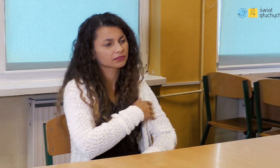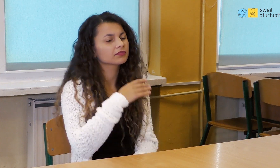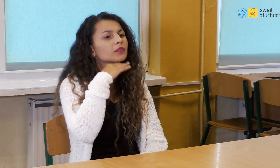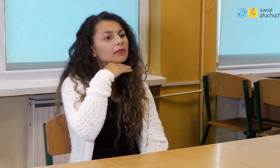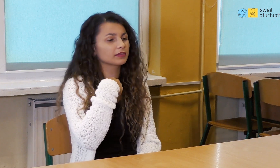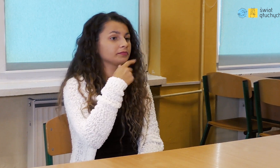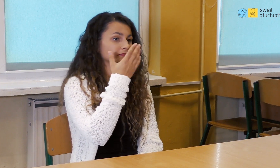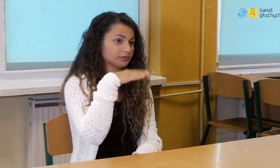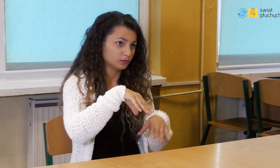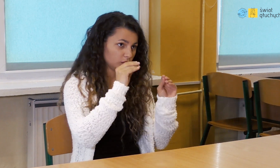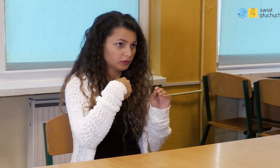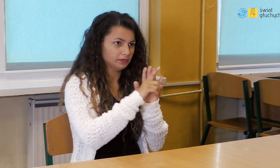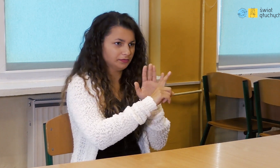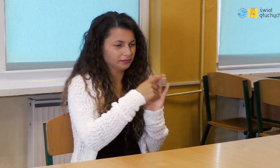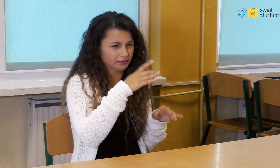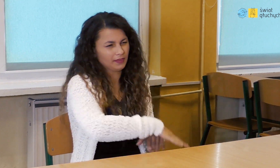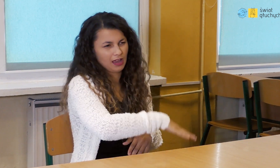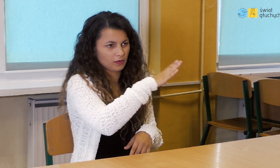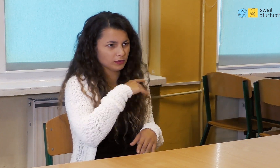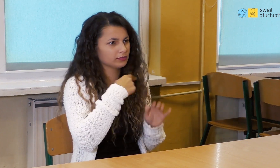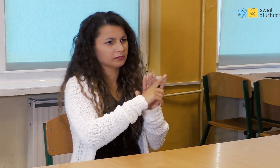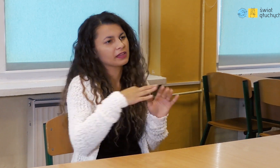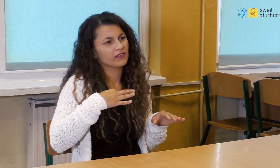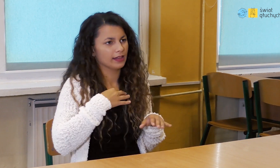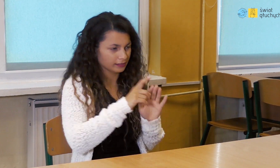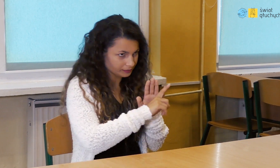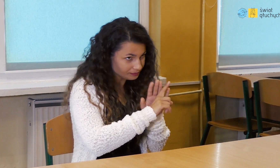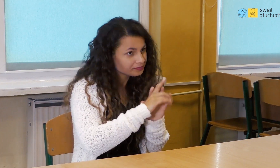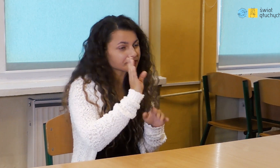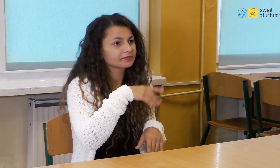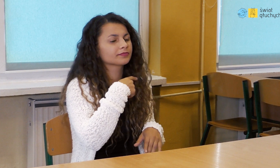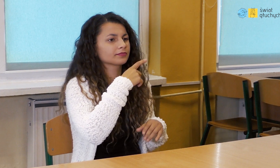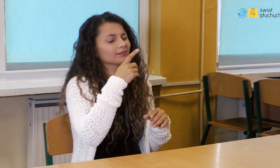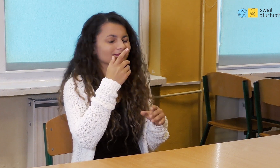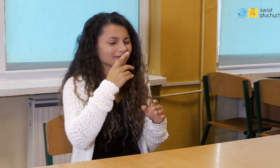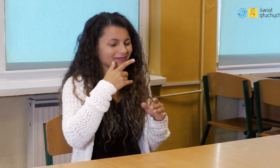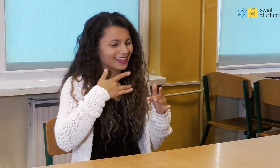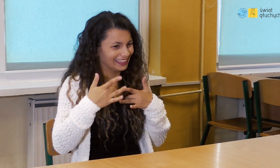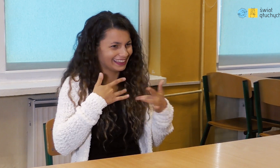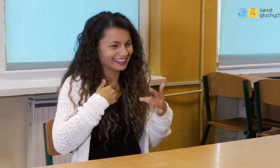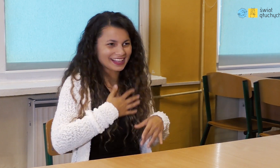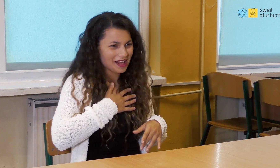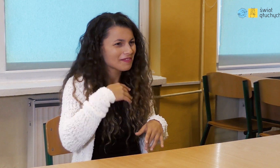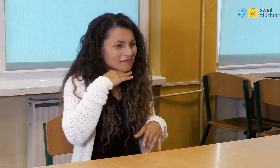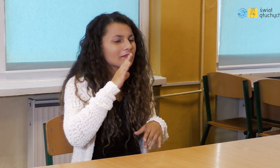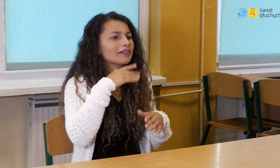I started going to a speech therapist privately from a young age, but I struggled with it, I didn't like it.